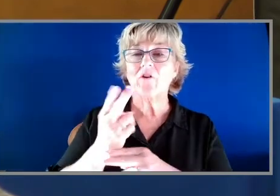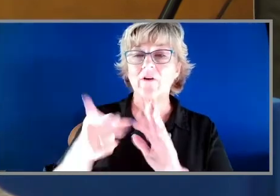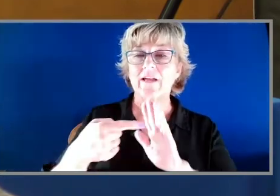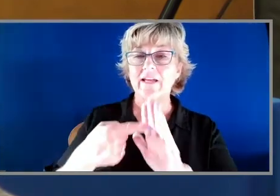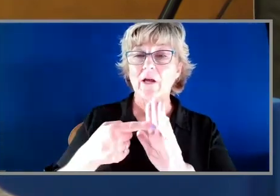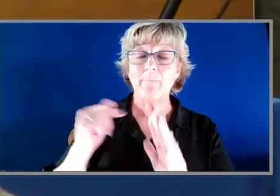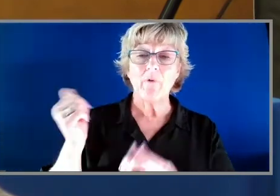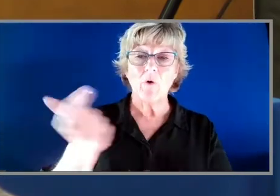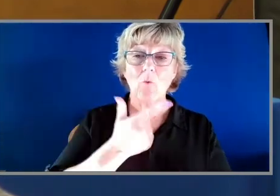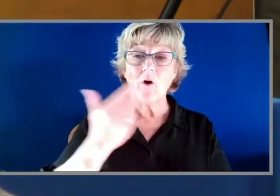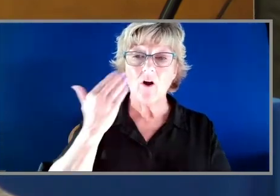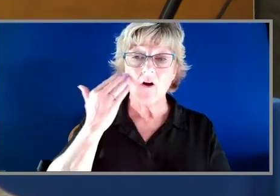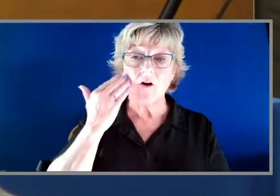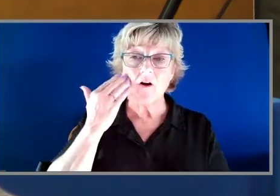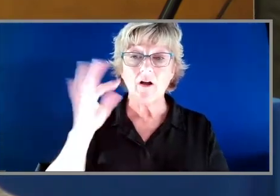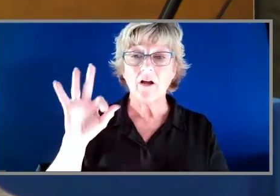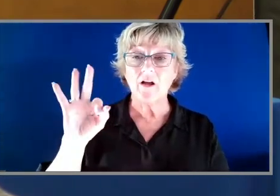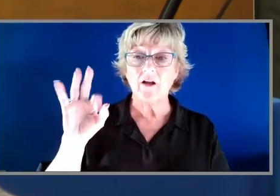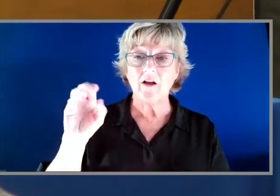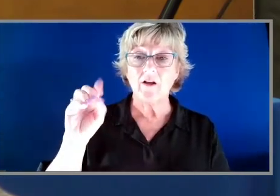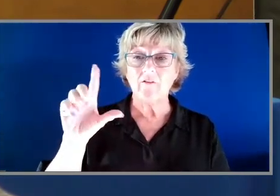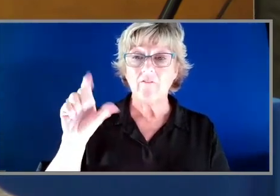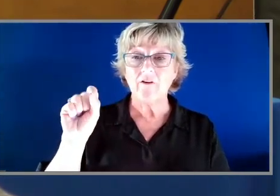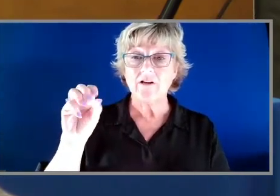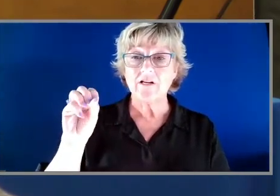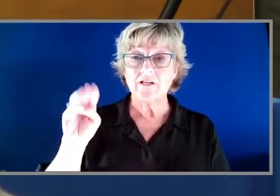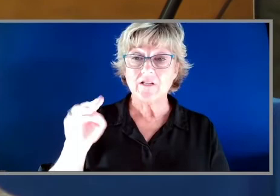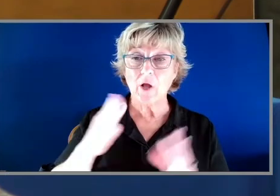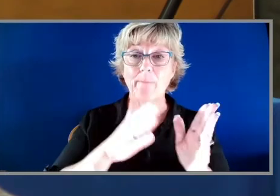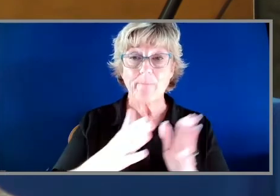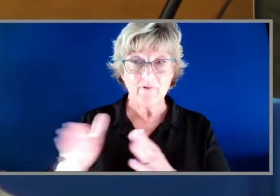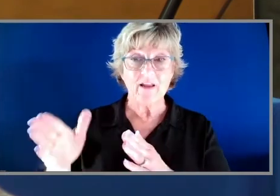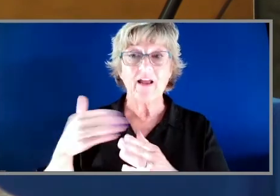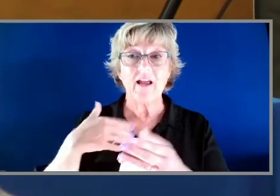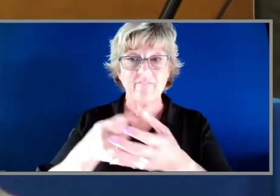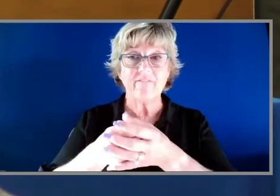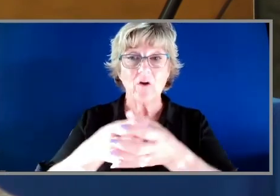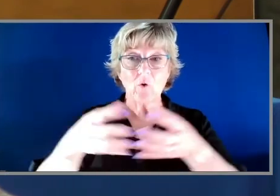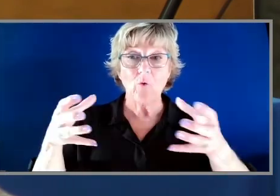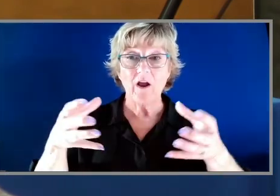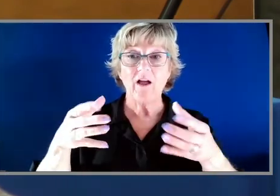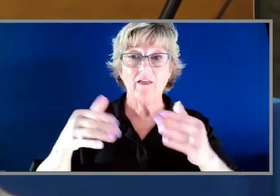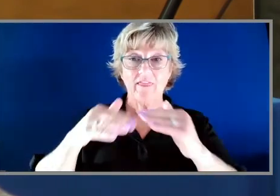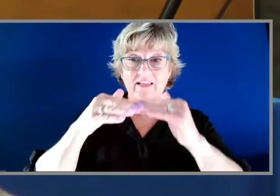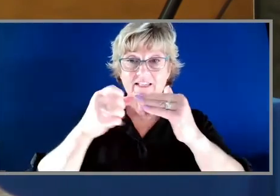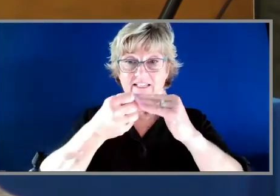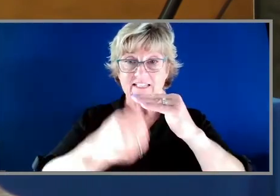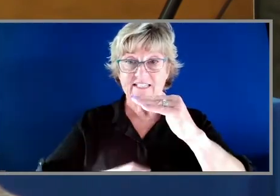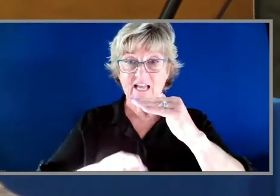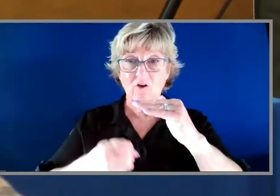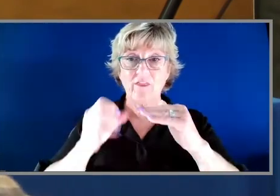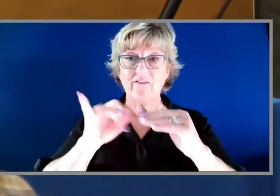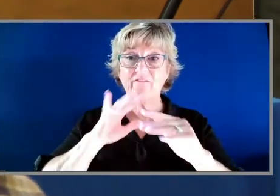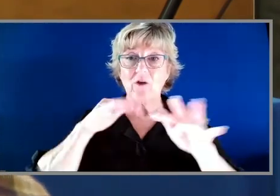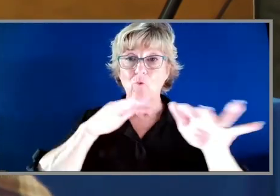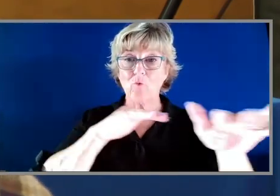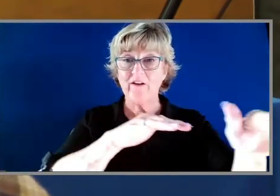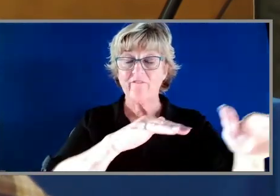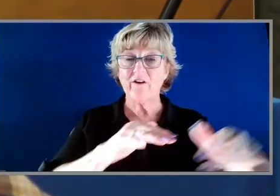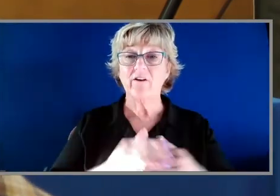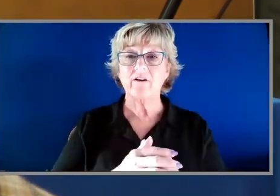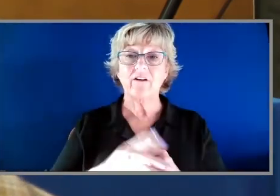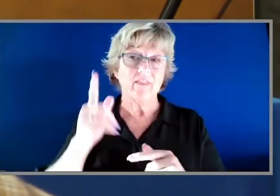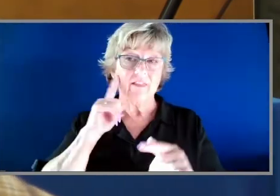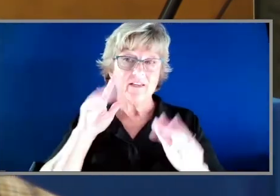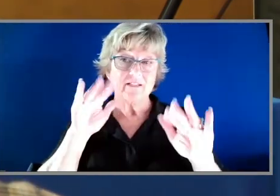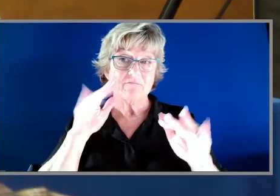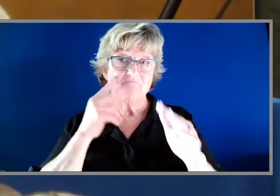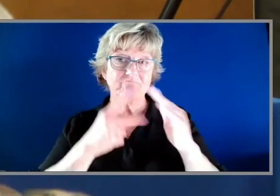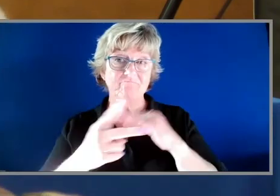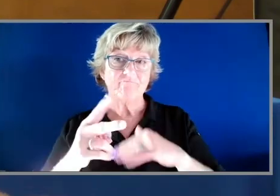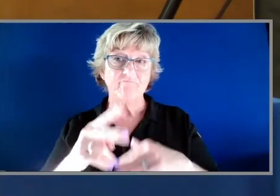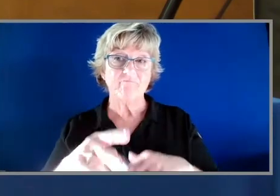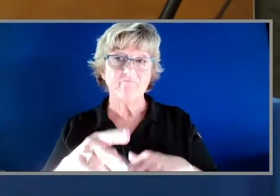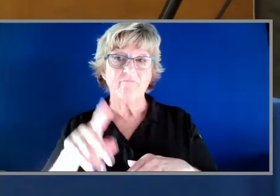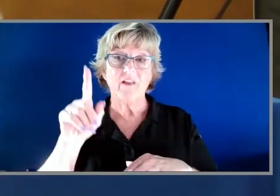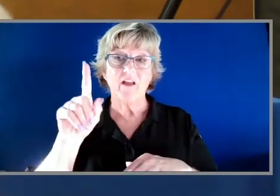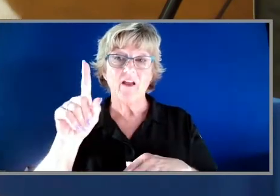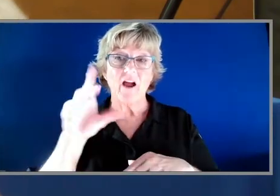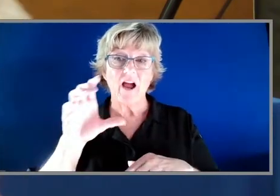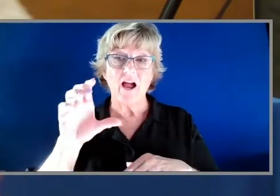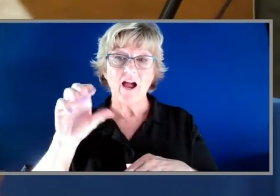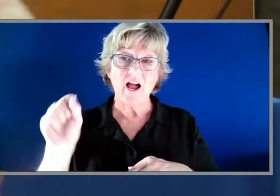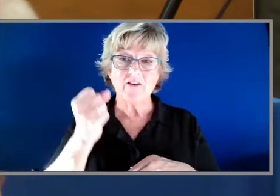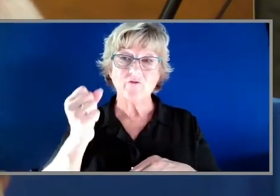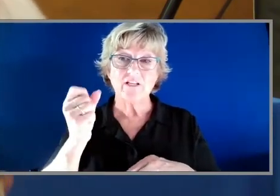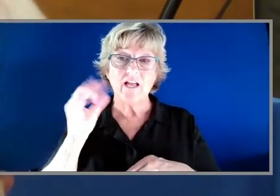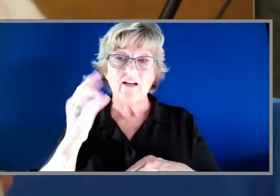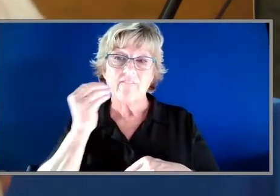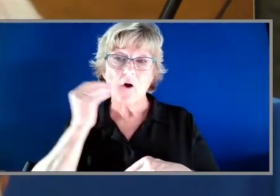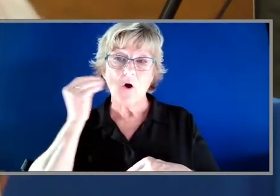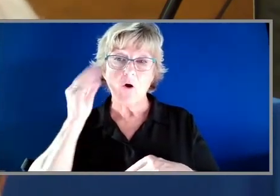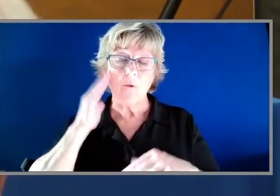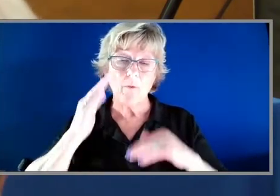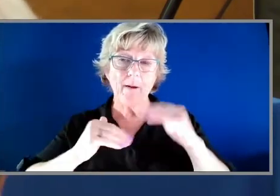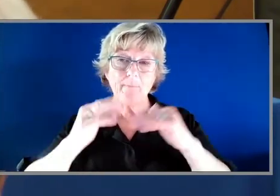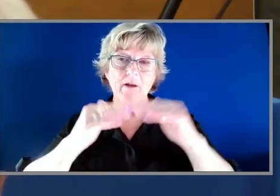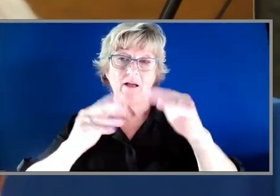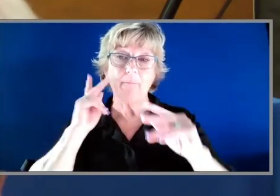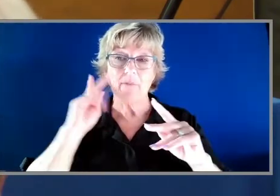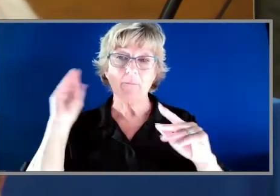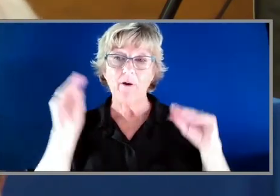Studio: You can i'll just use an example, we all know that folsom has planned their growth for south of the river and it's